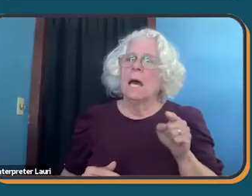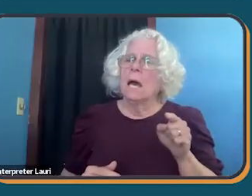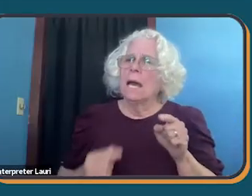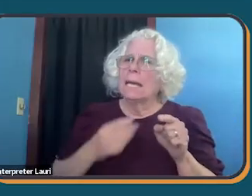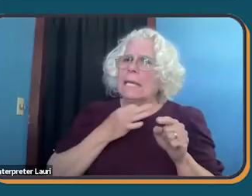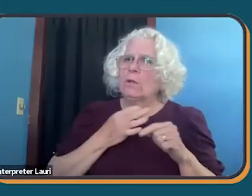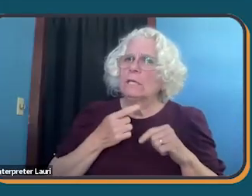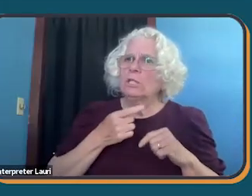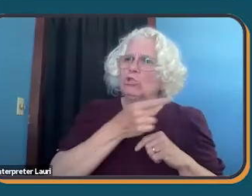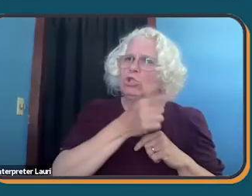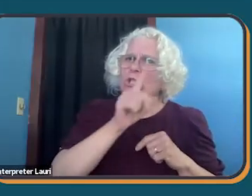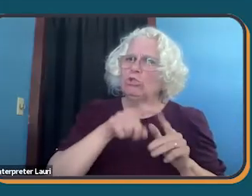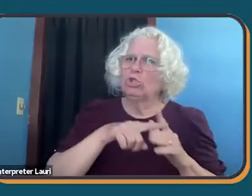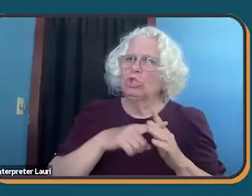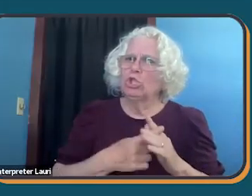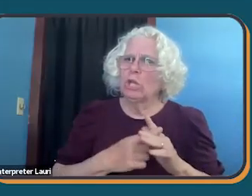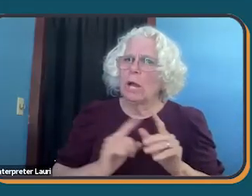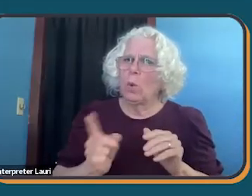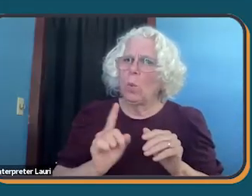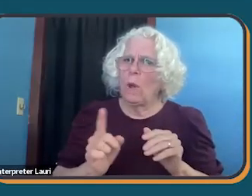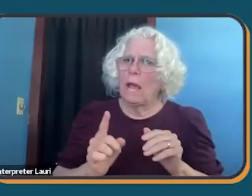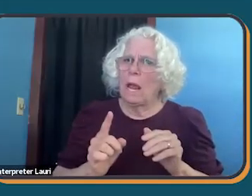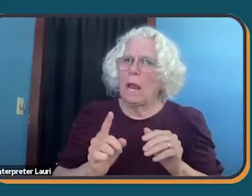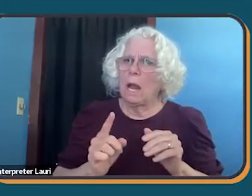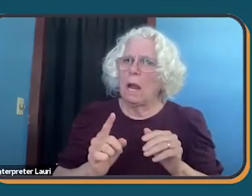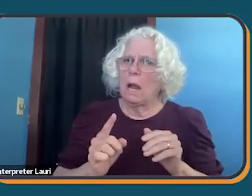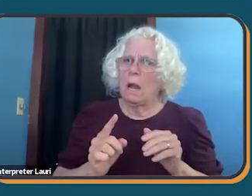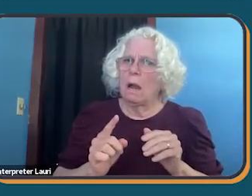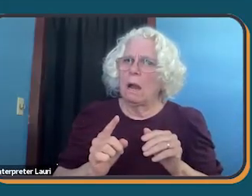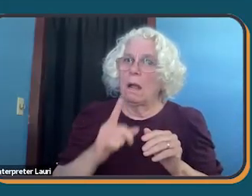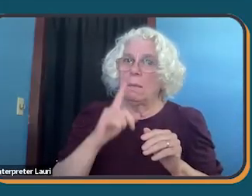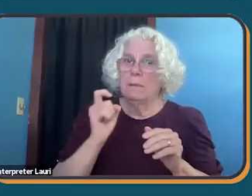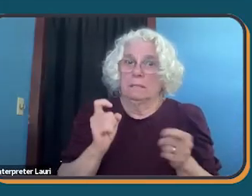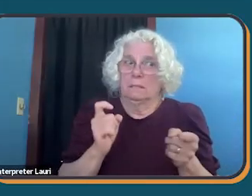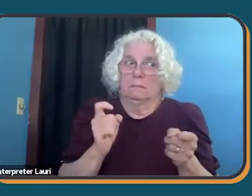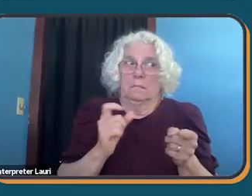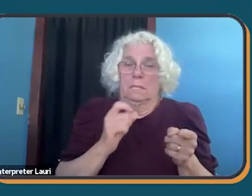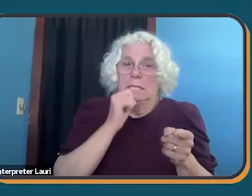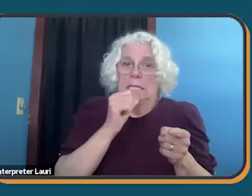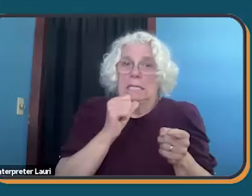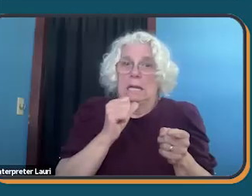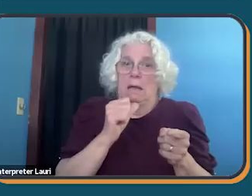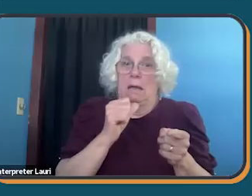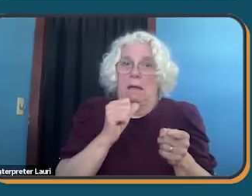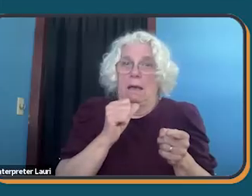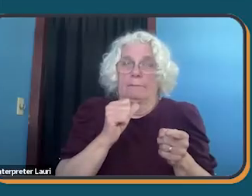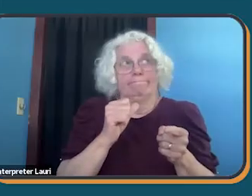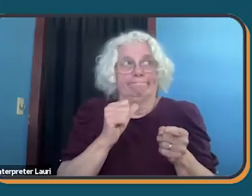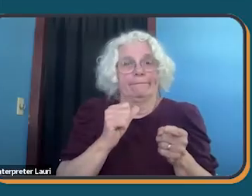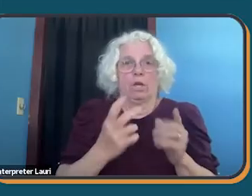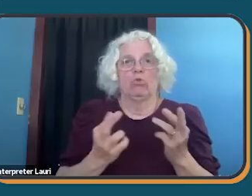begin to make sure that she gets this screening? Since she falls outside of the standard guidelines,